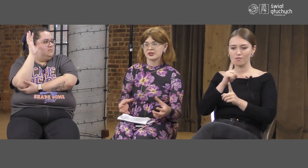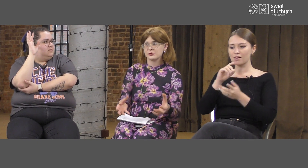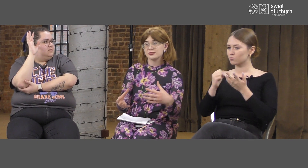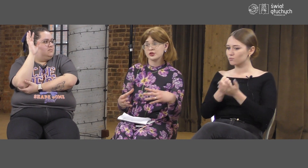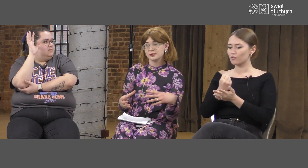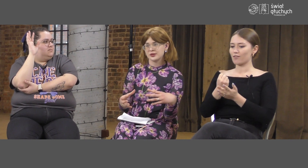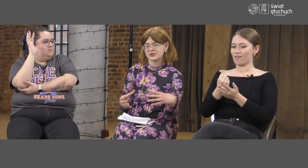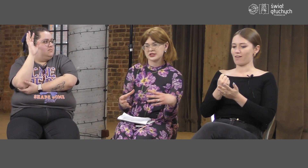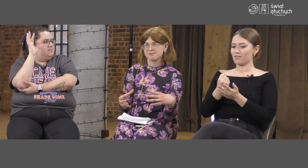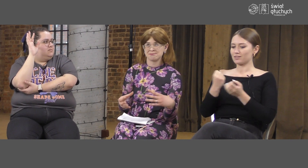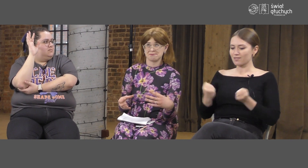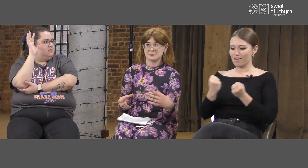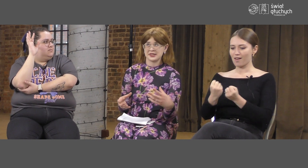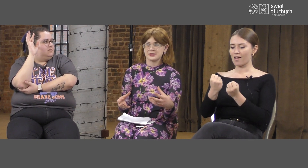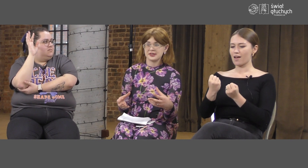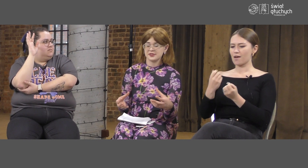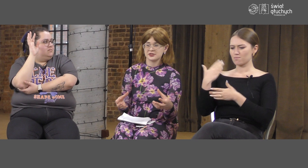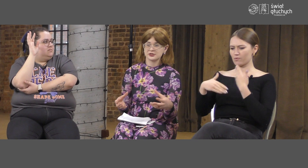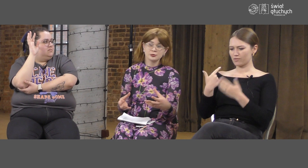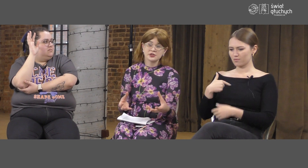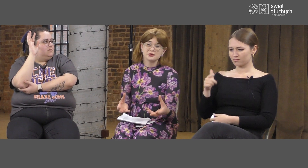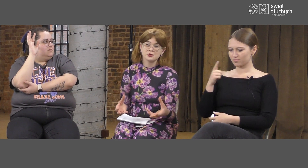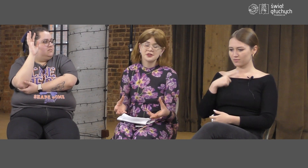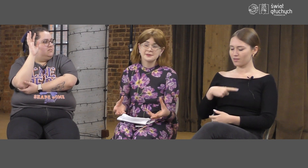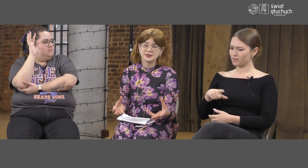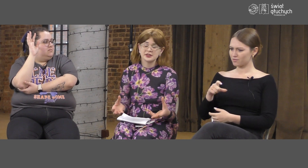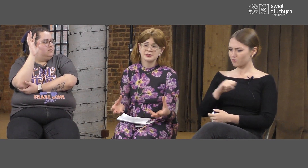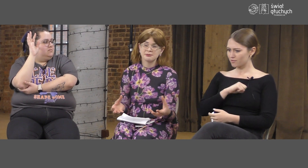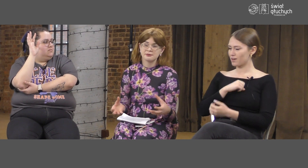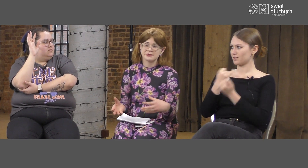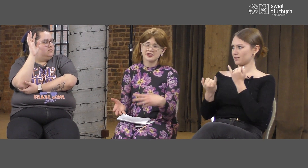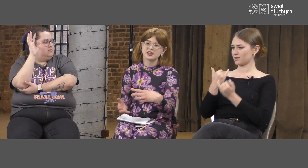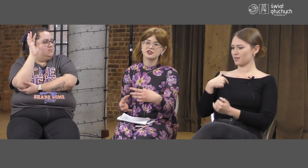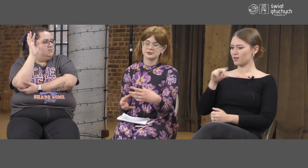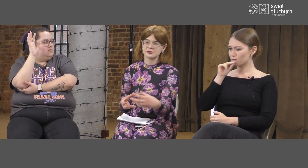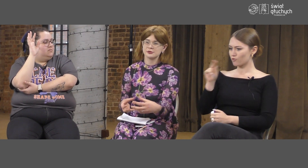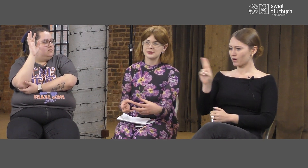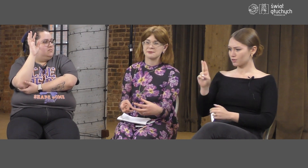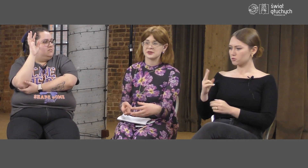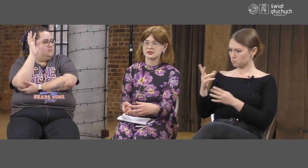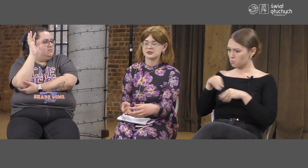It was only when I realized that, actually, it’s amazing that I speak in a way that people understand me,